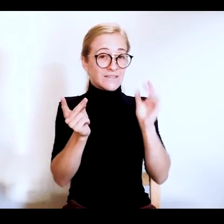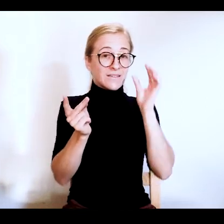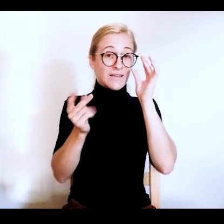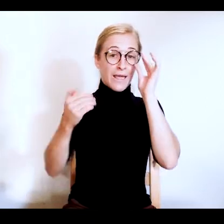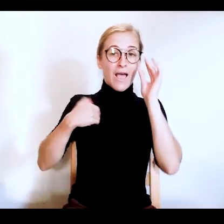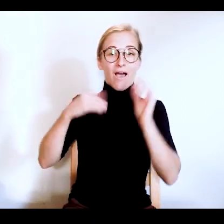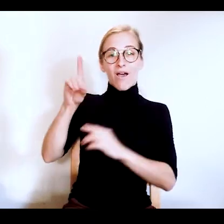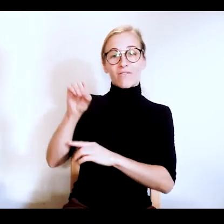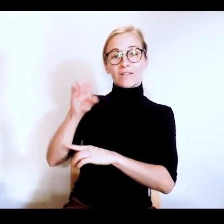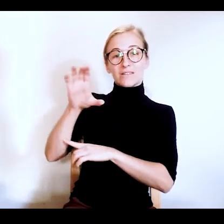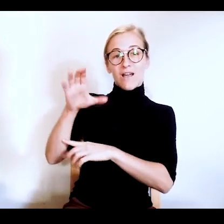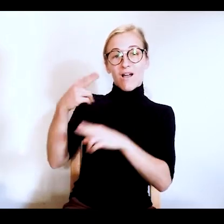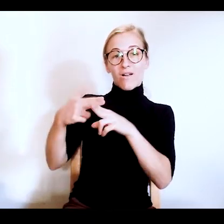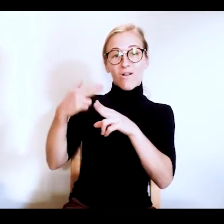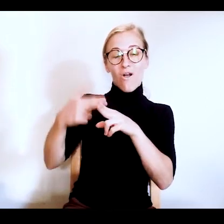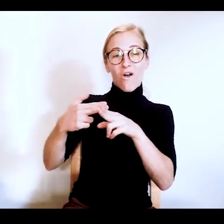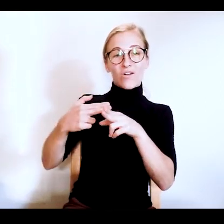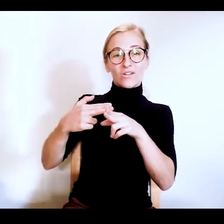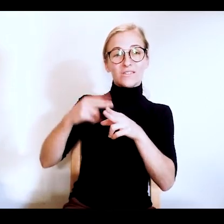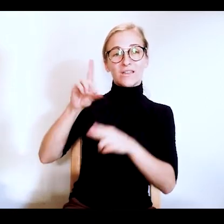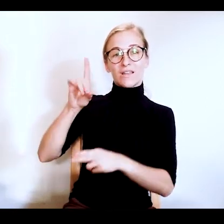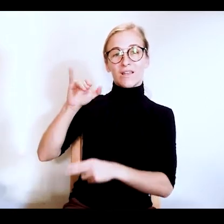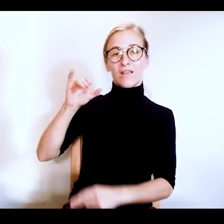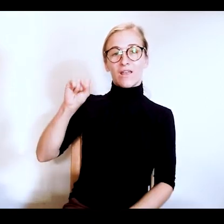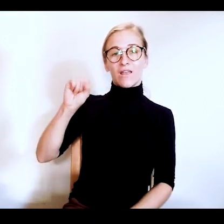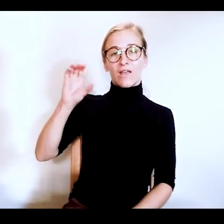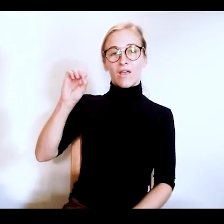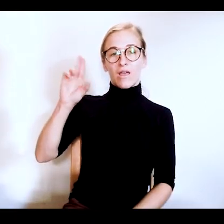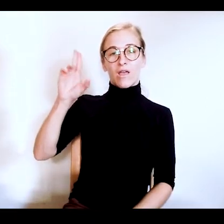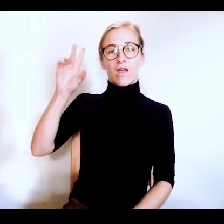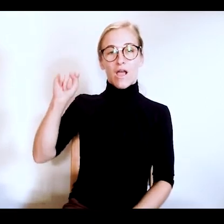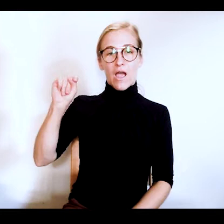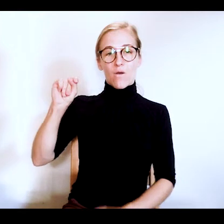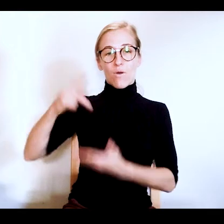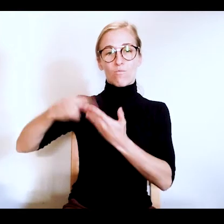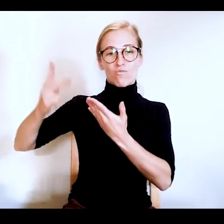it's a document called Discount Program.